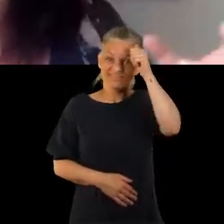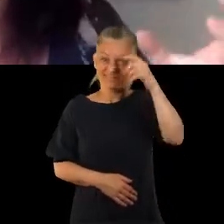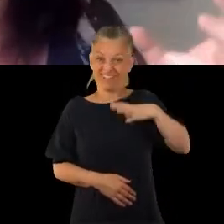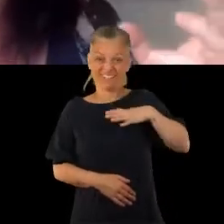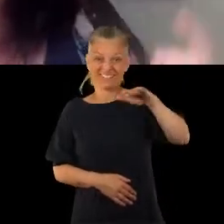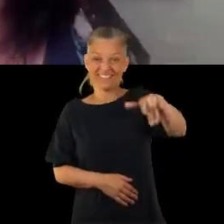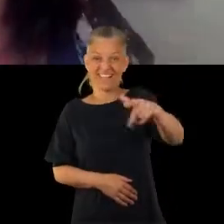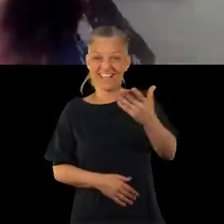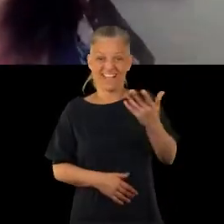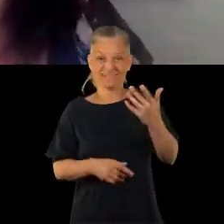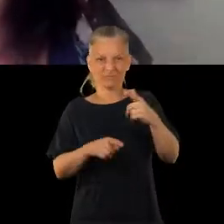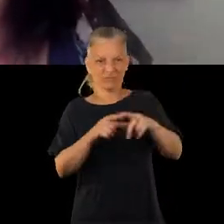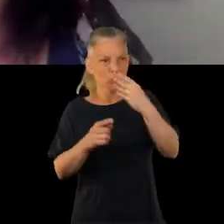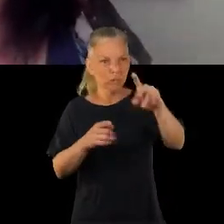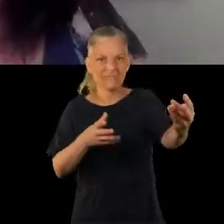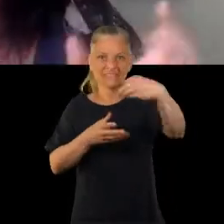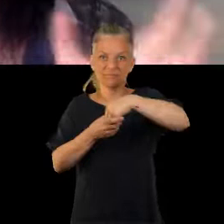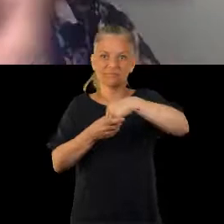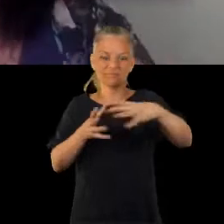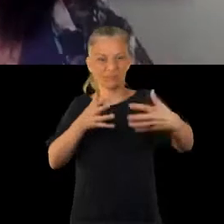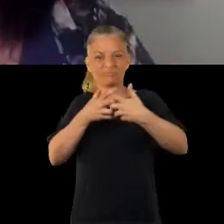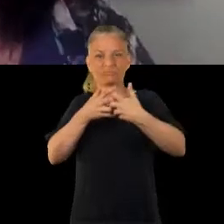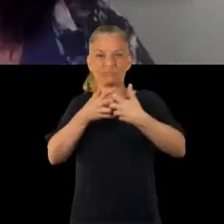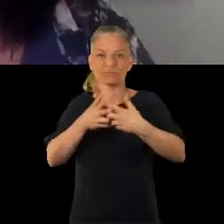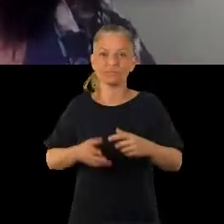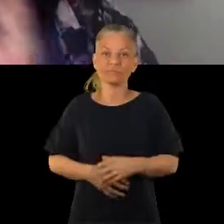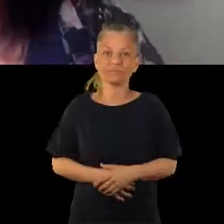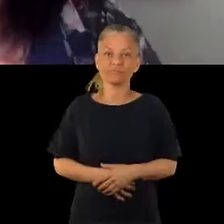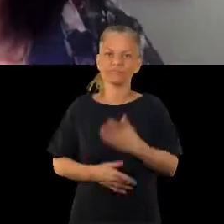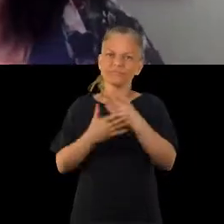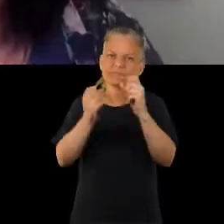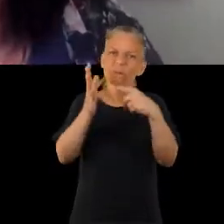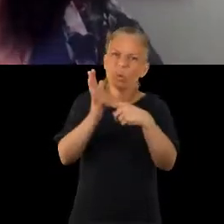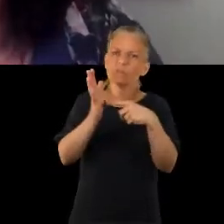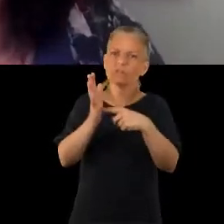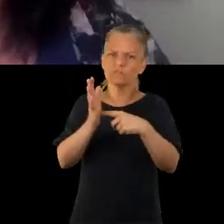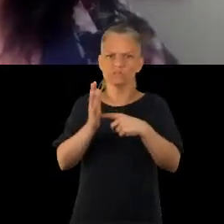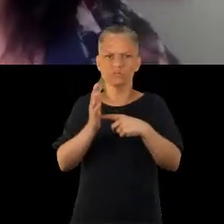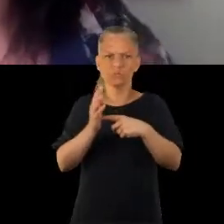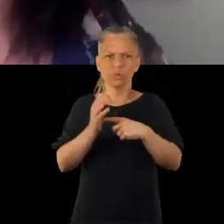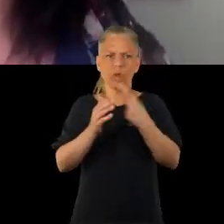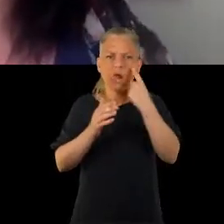everybody. It’s just that it’s not in services as standard, or certainly wasn’t in England, and if